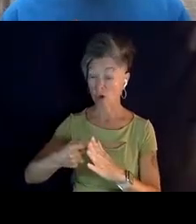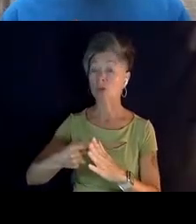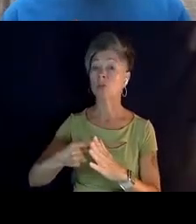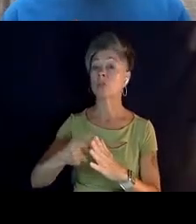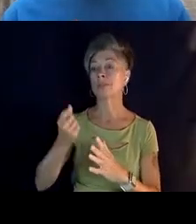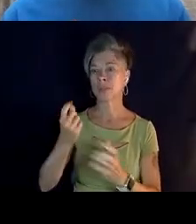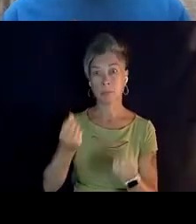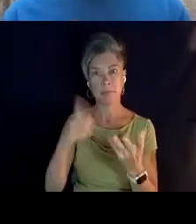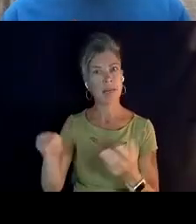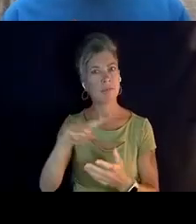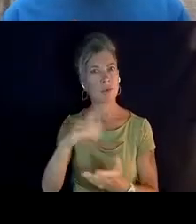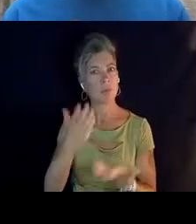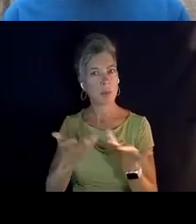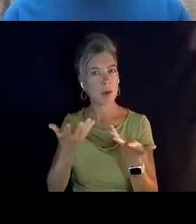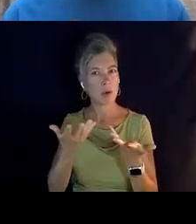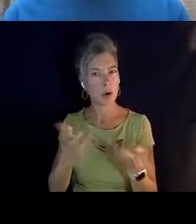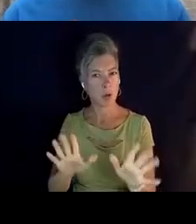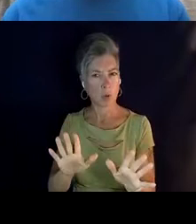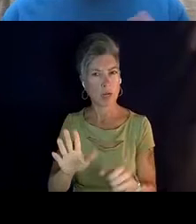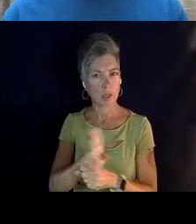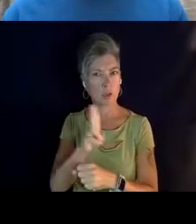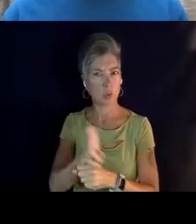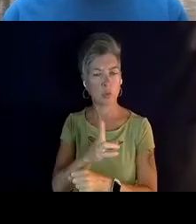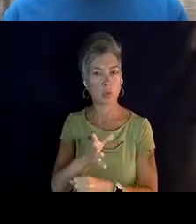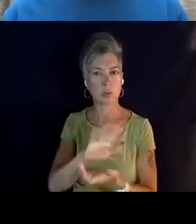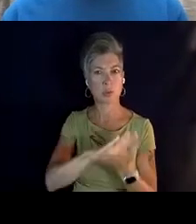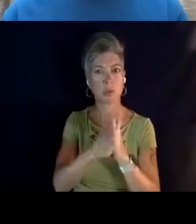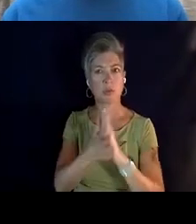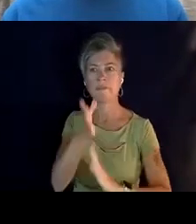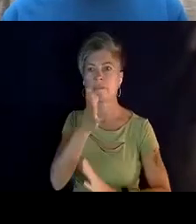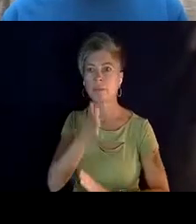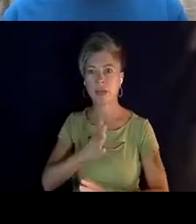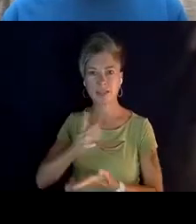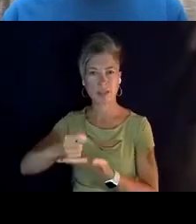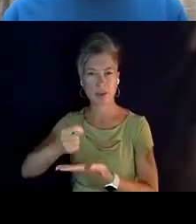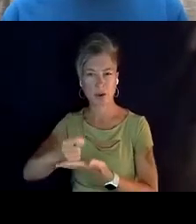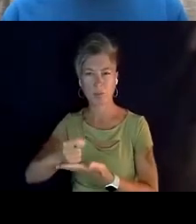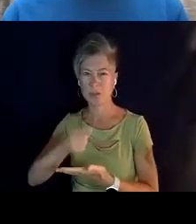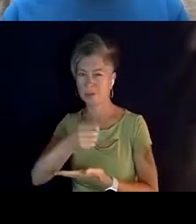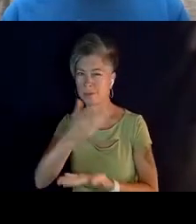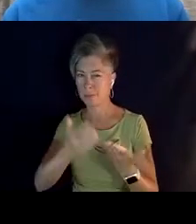on feminizing therapy at this point in time, so this might sound somewhat familiar. For those of you who aren't,